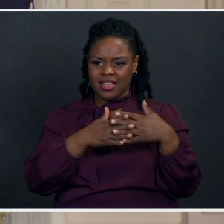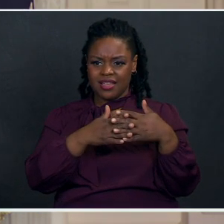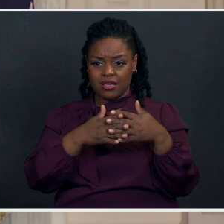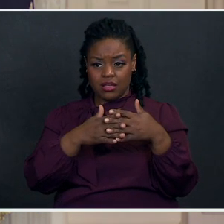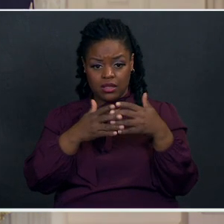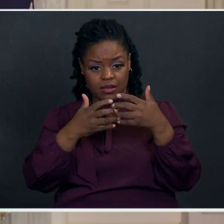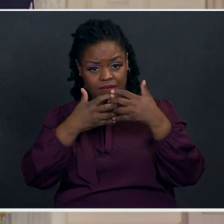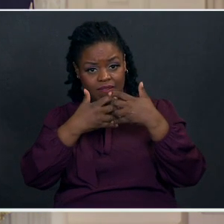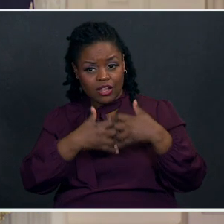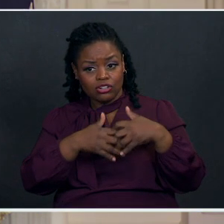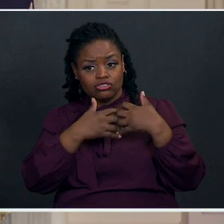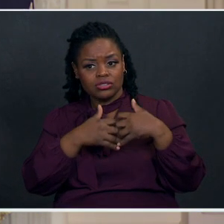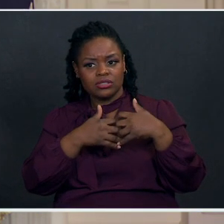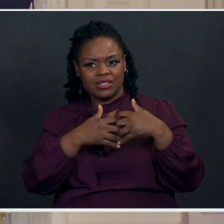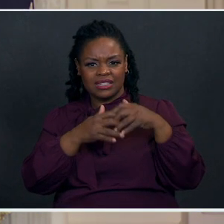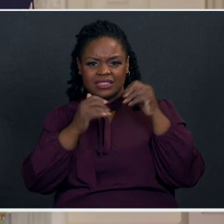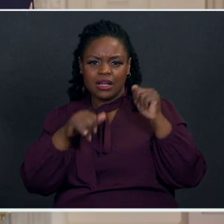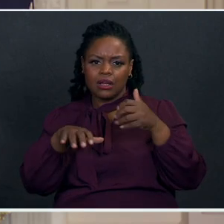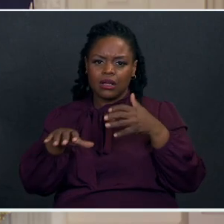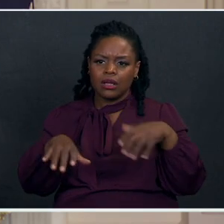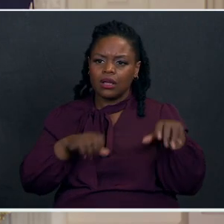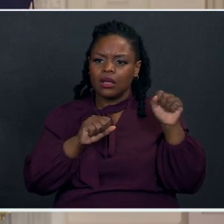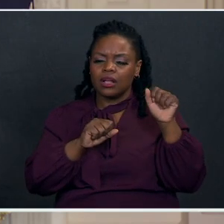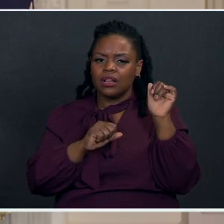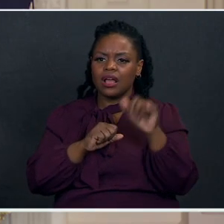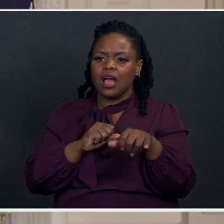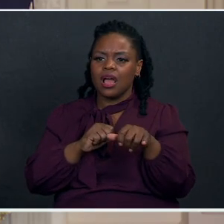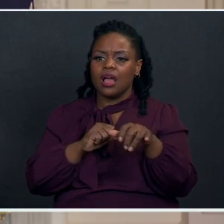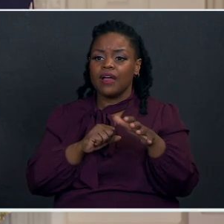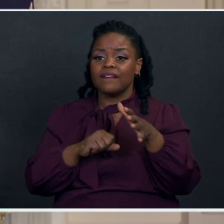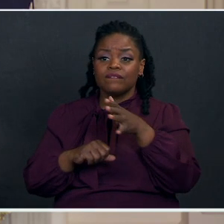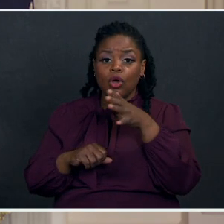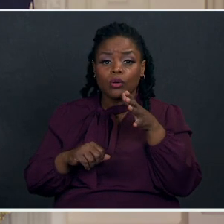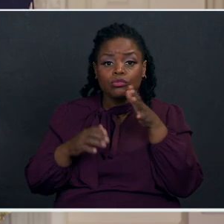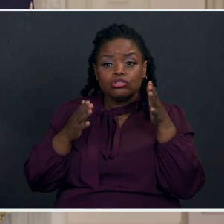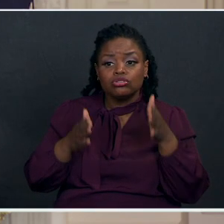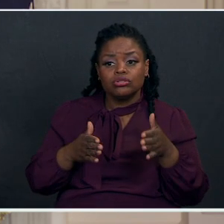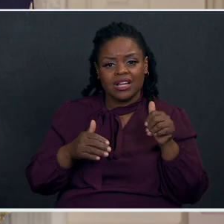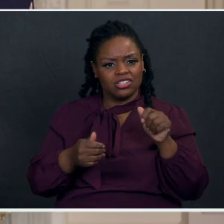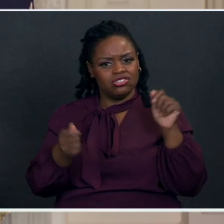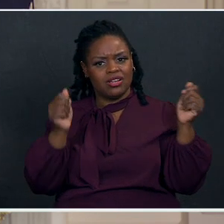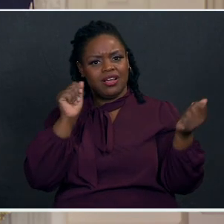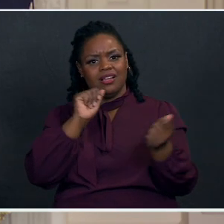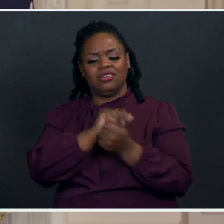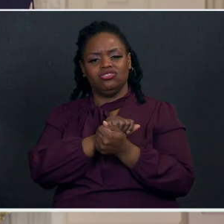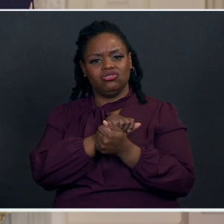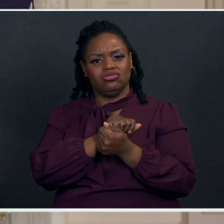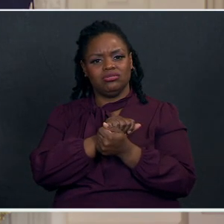We see farmers making American agriculture first in the world to achieve net-zero emissions